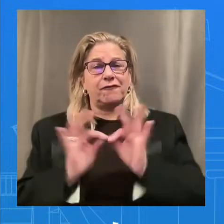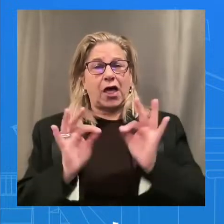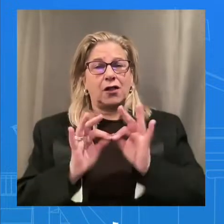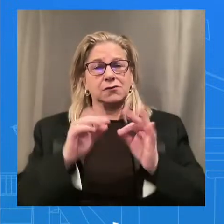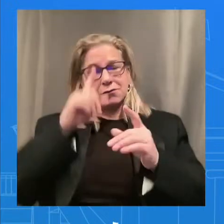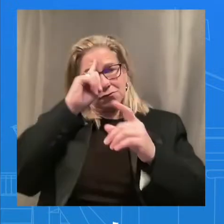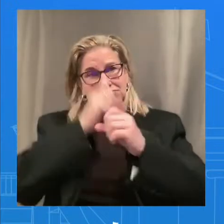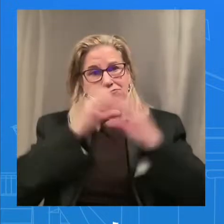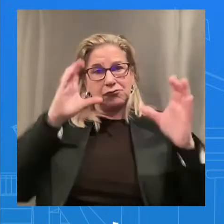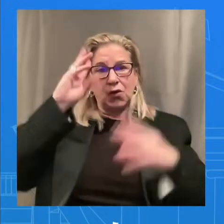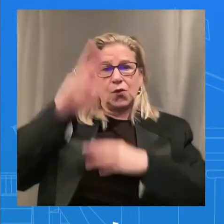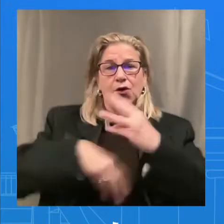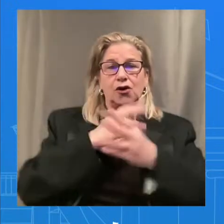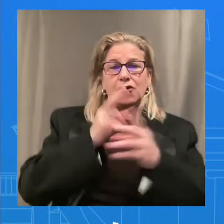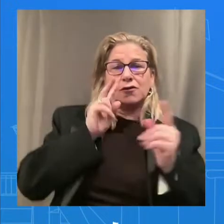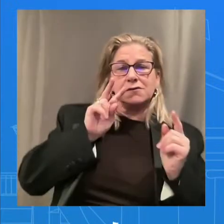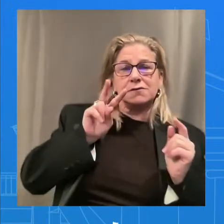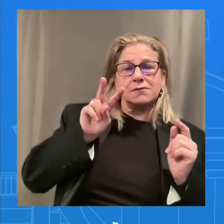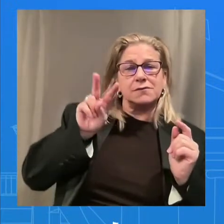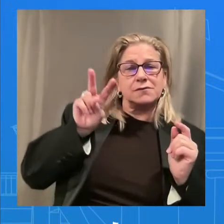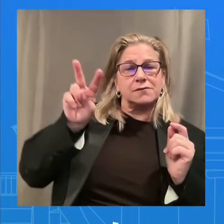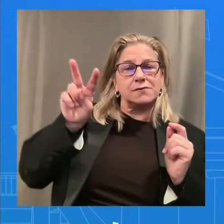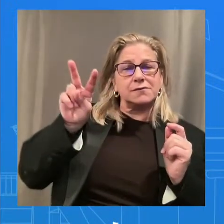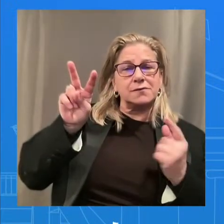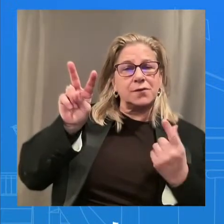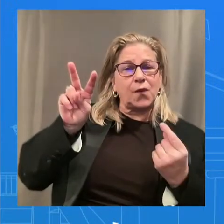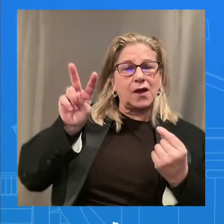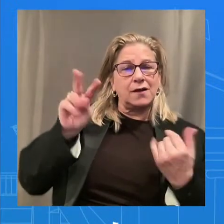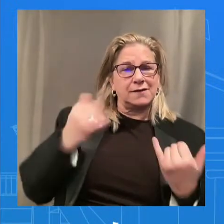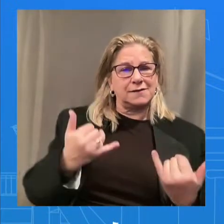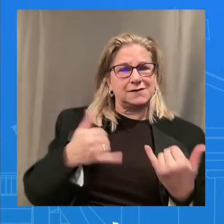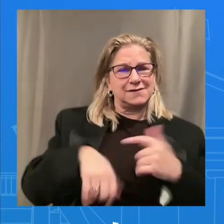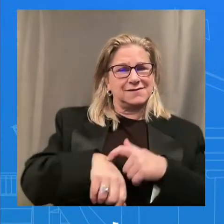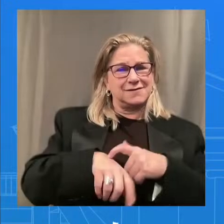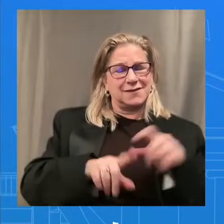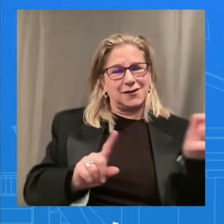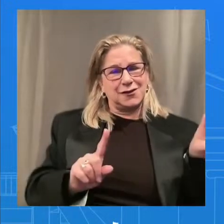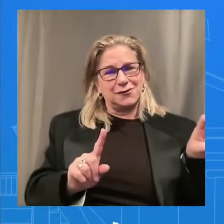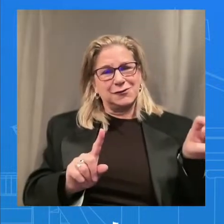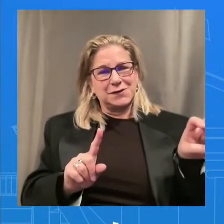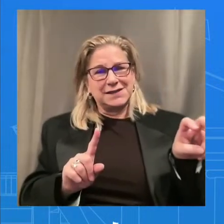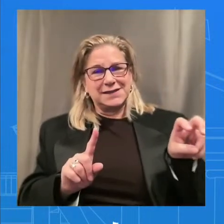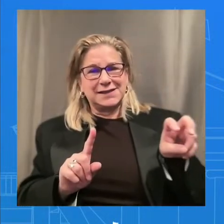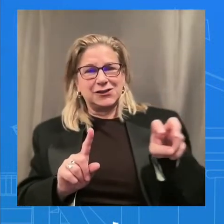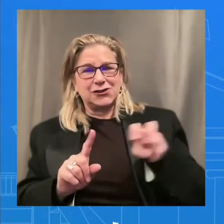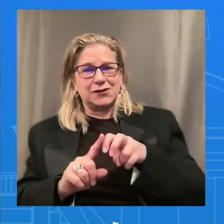geopolitical turbulence, technological disruption, the pressures of an energy transition, and more.